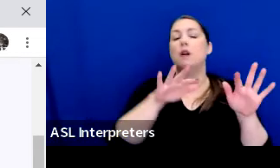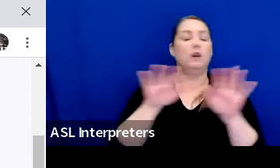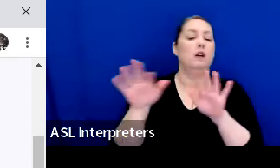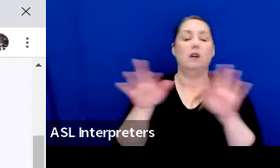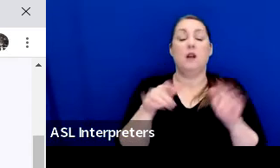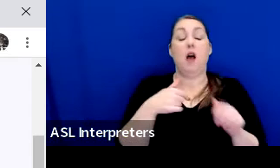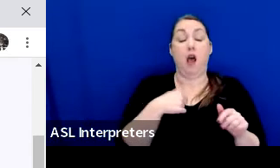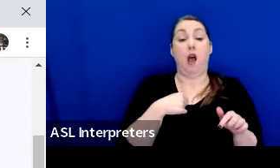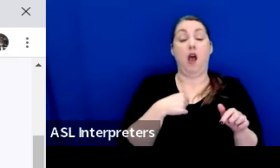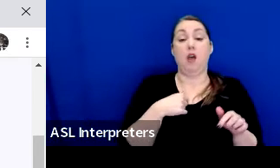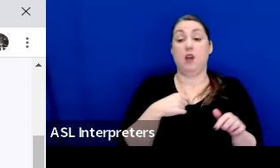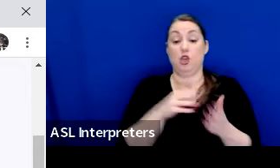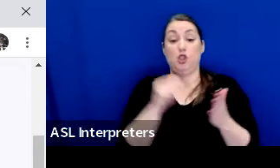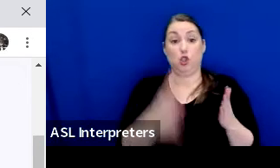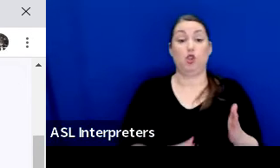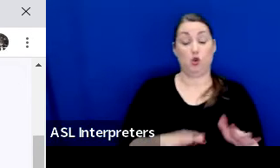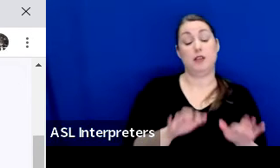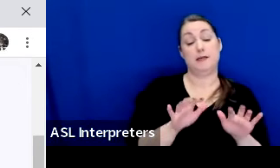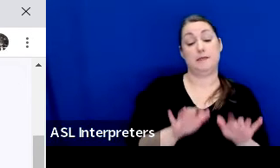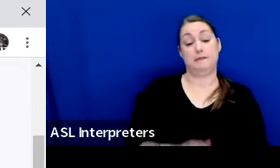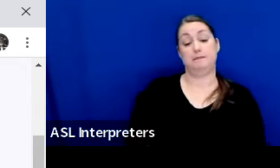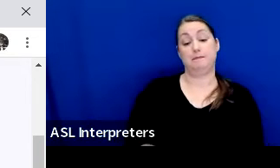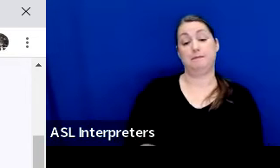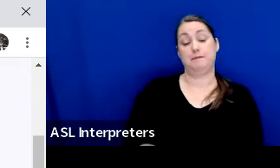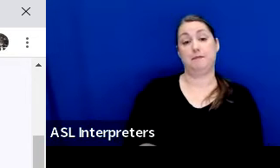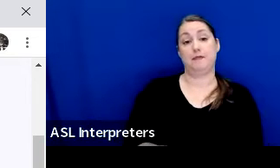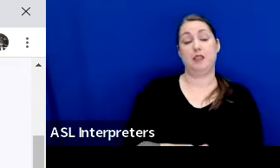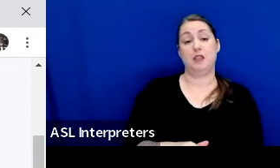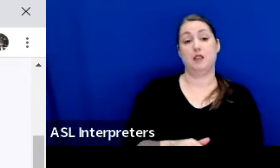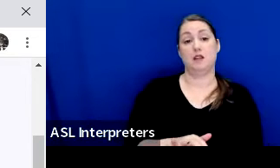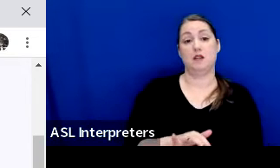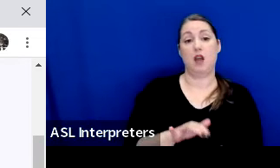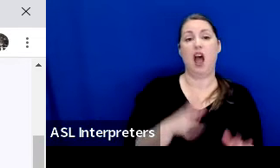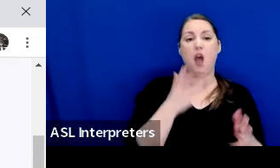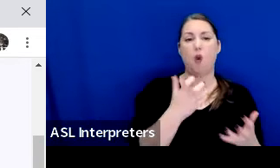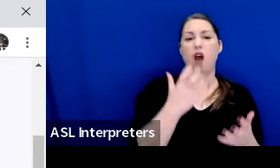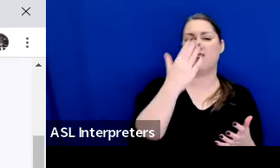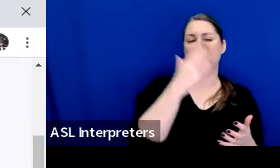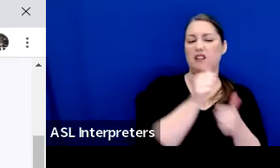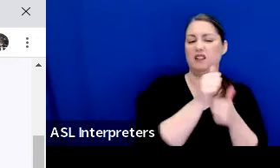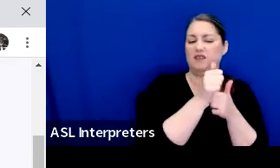Then if you think about that plug in 100 numbers, they'll always be right. But there's ways of saying, but